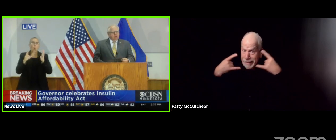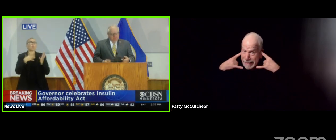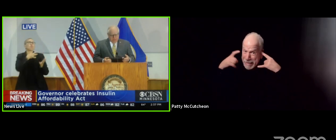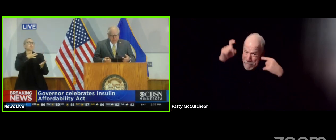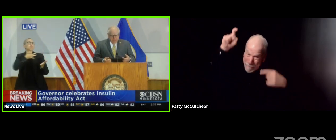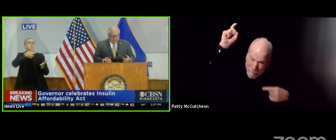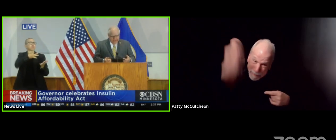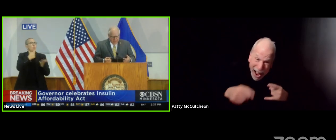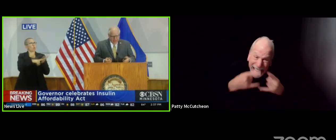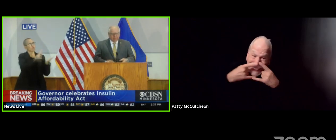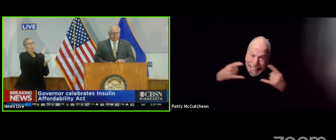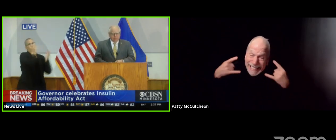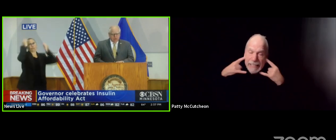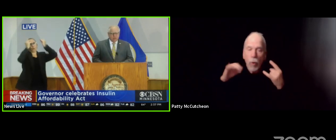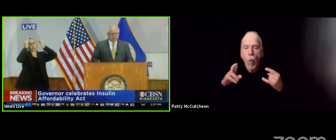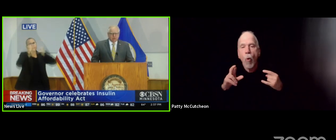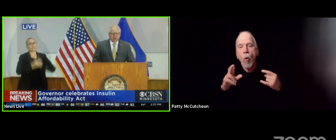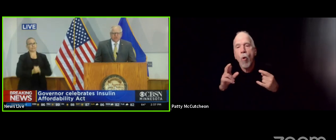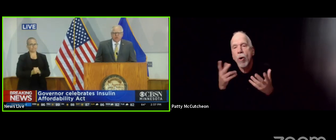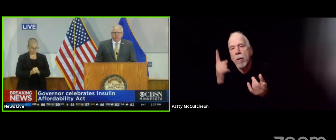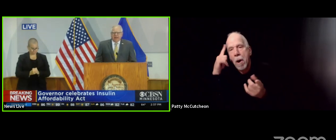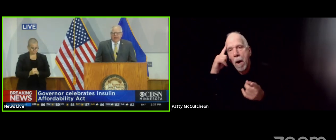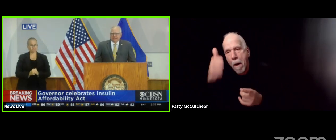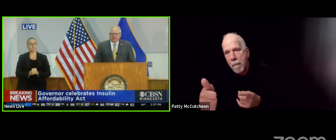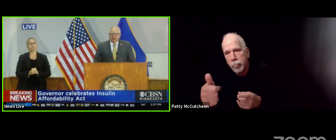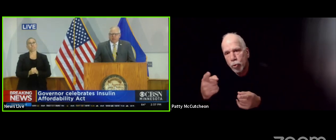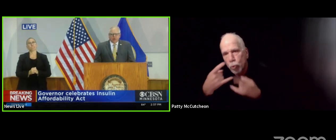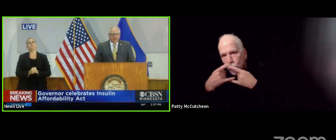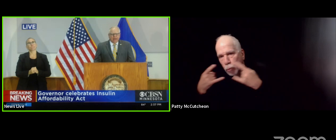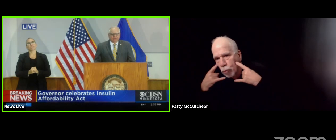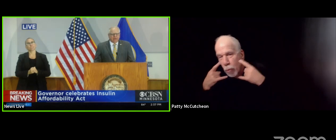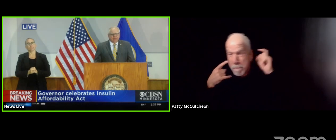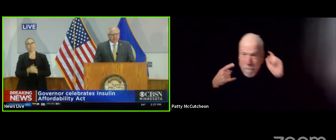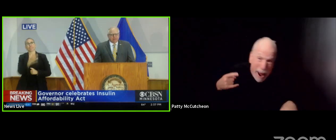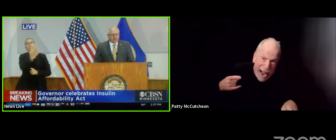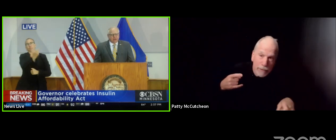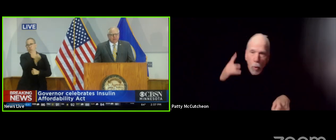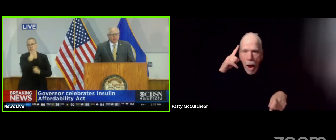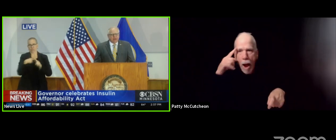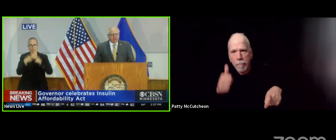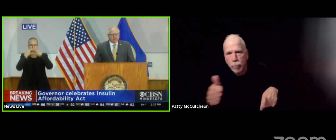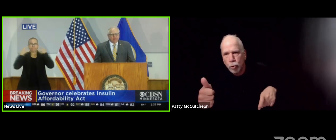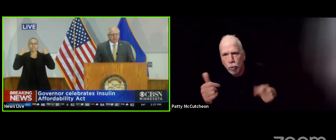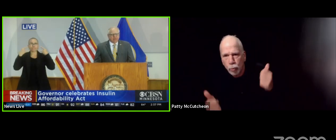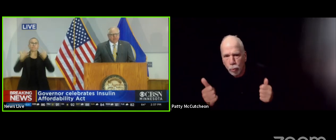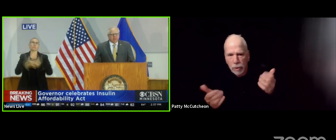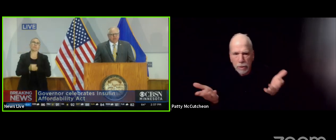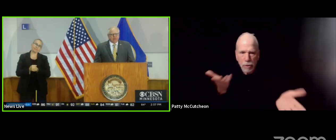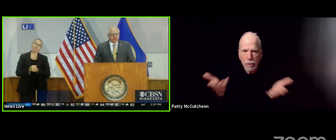RIGHT NOW? ≫ YEAH. WELL, THE QUESTION AROUND MASKS AND WEARING MASKS. AND I'VE BEEN TALKING ABOUT IT NOW, IT FEELS LIKE, MOST OF MY